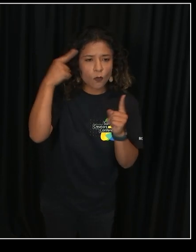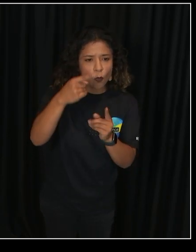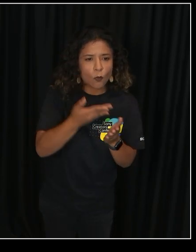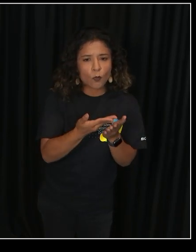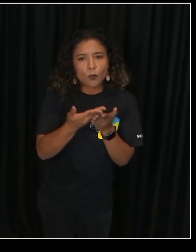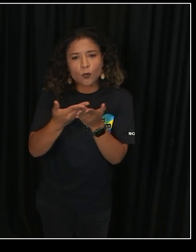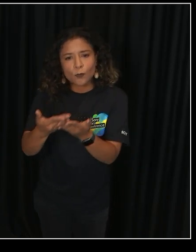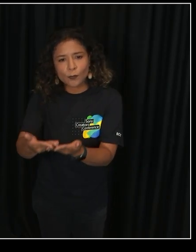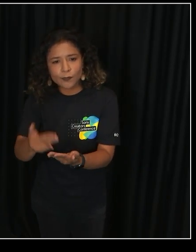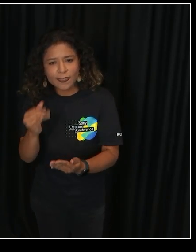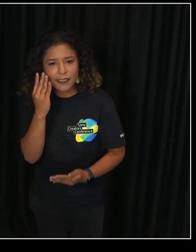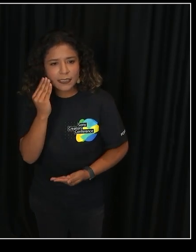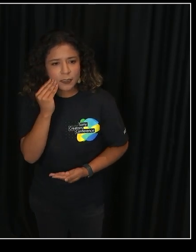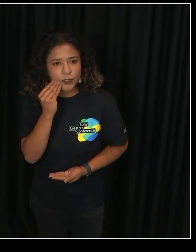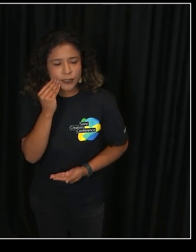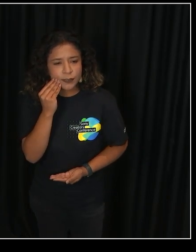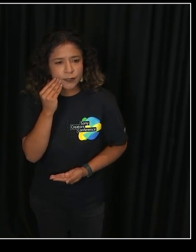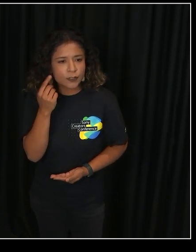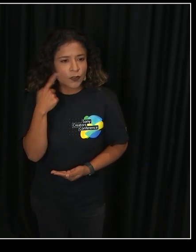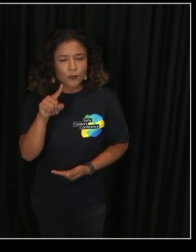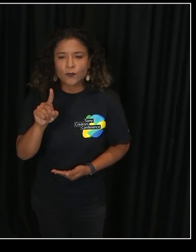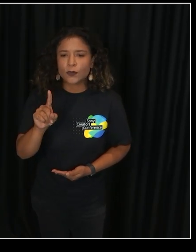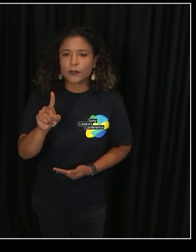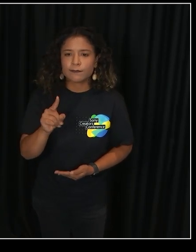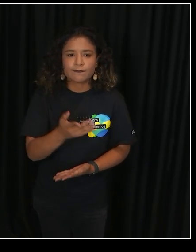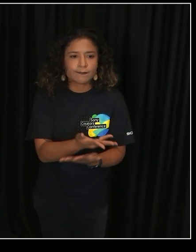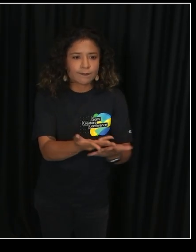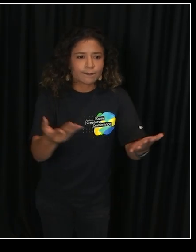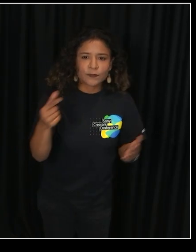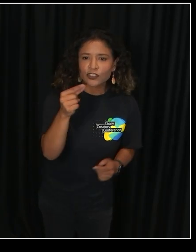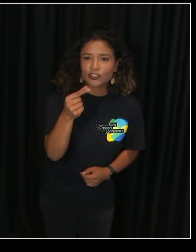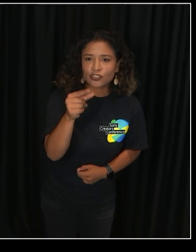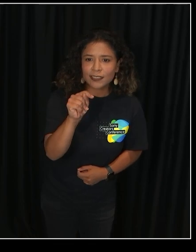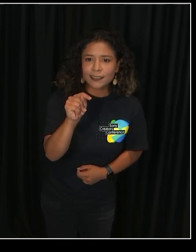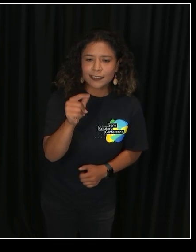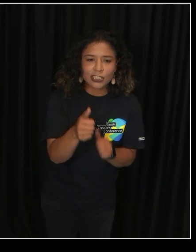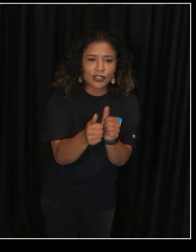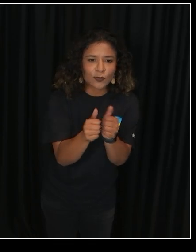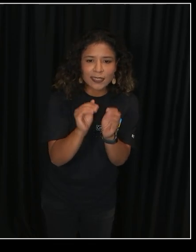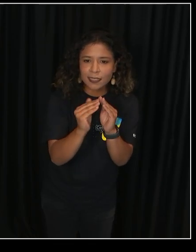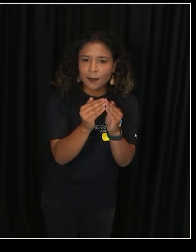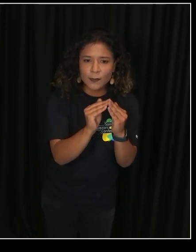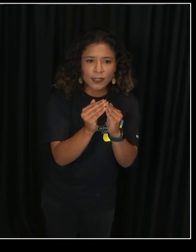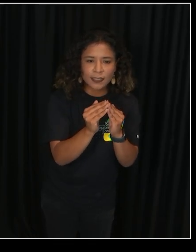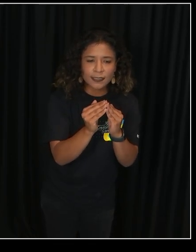to the entire GT Racing Community. Here are some of the quotes from some of these